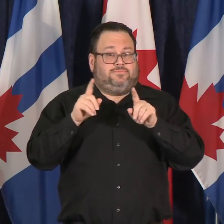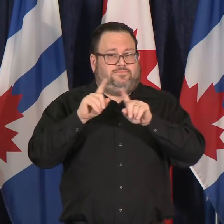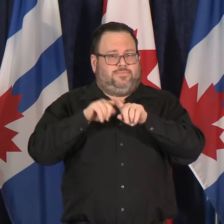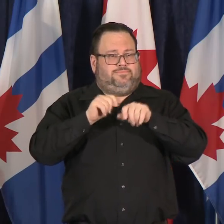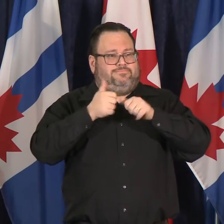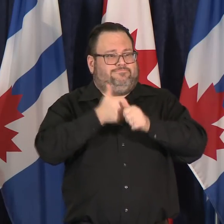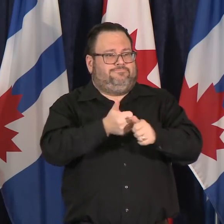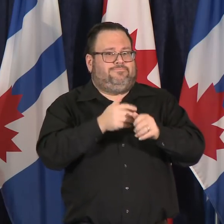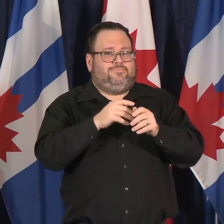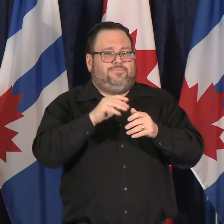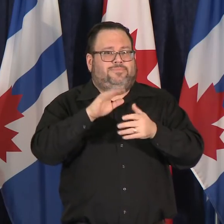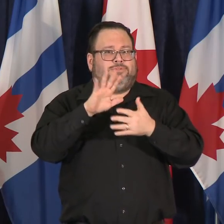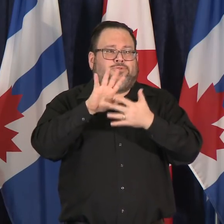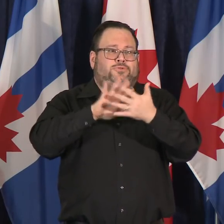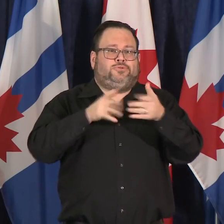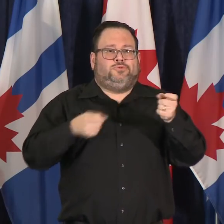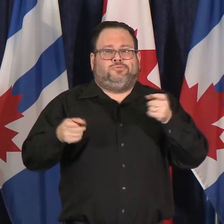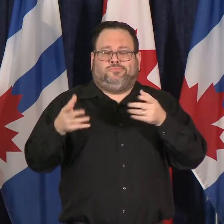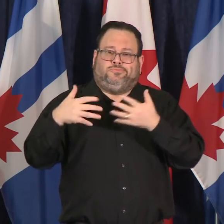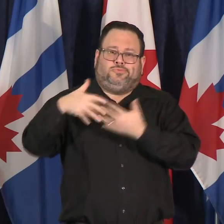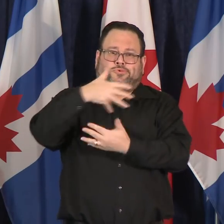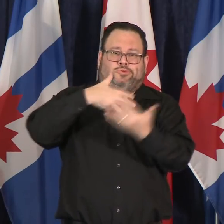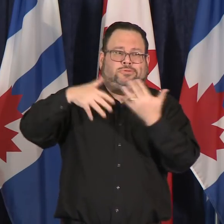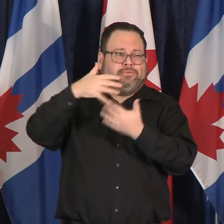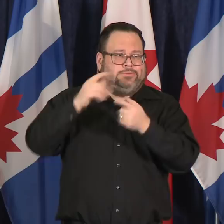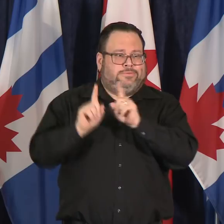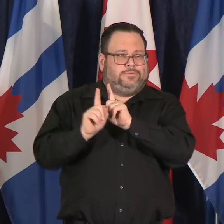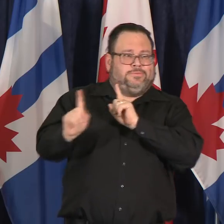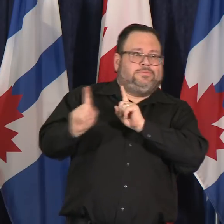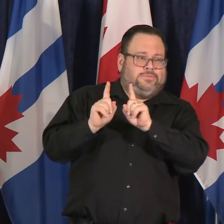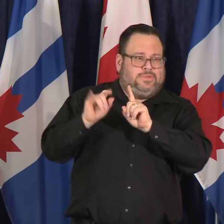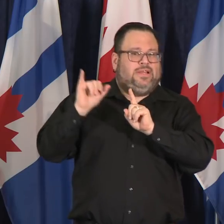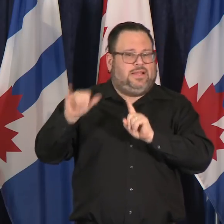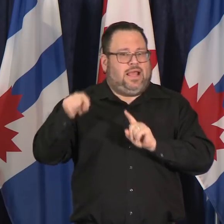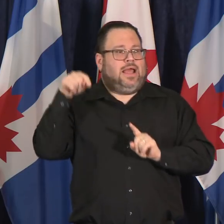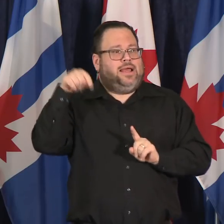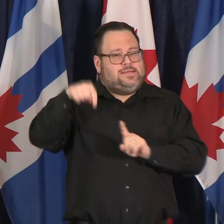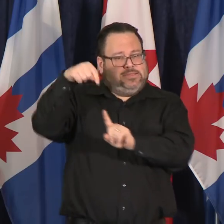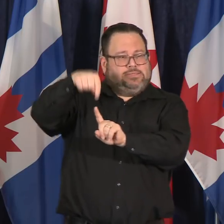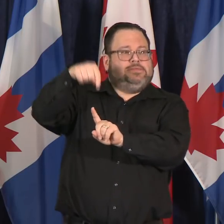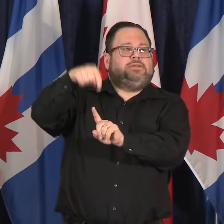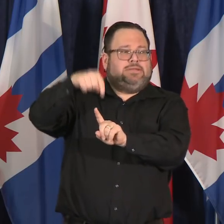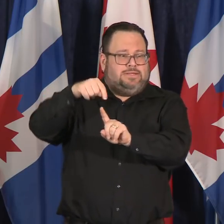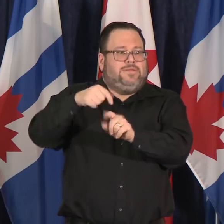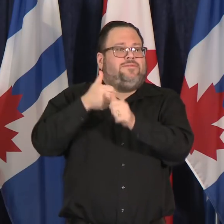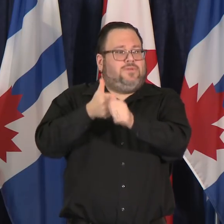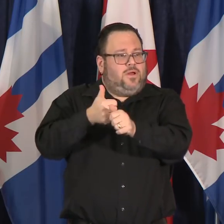social distancing measures applied at the right time and applied well actually